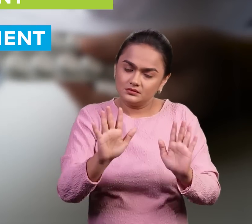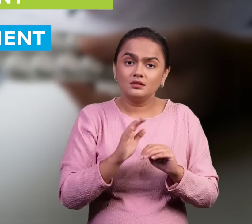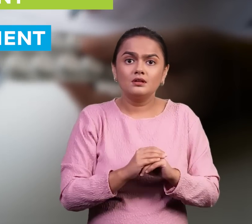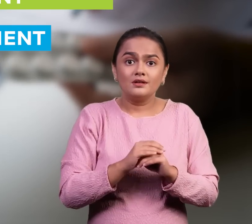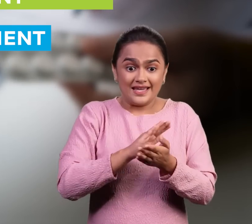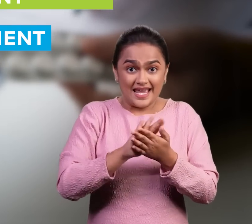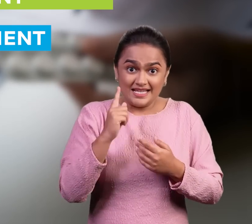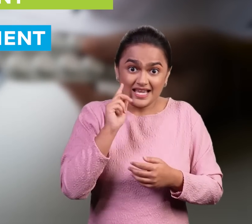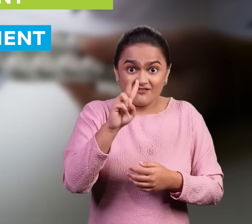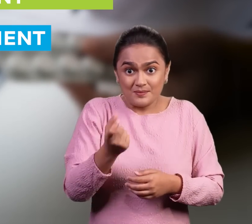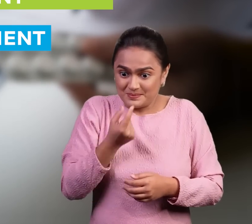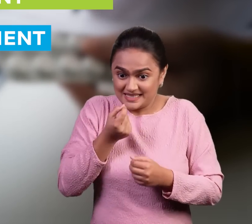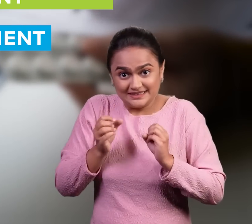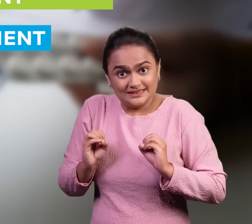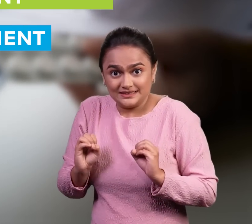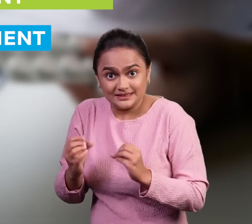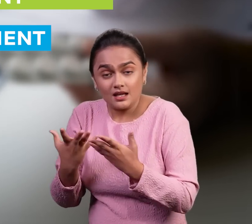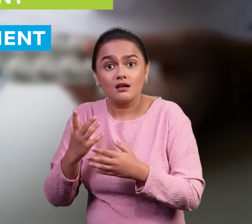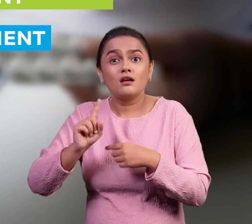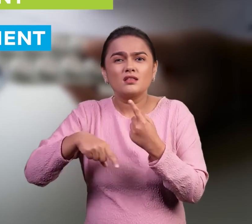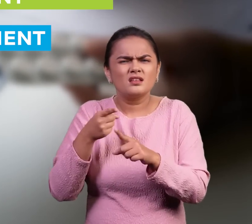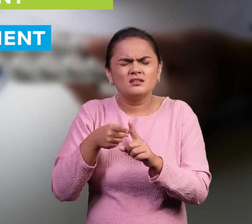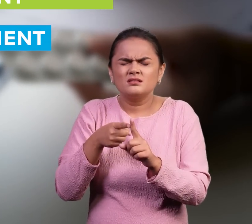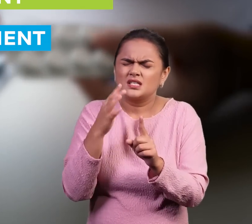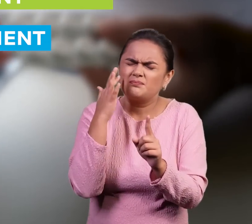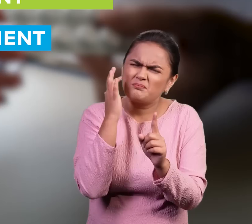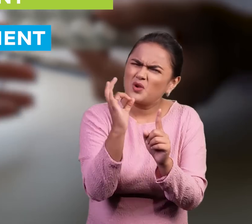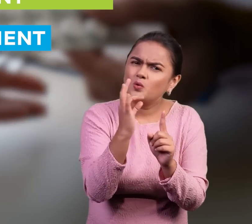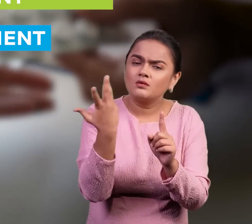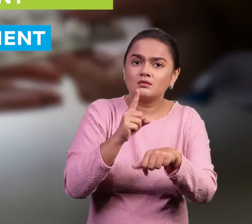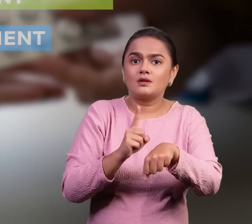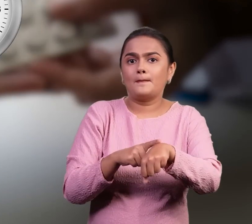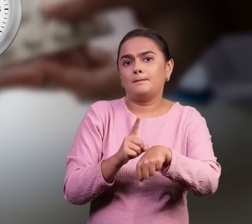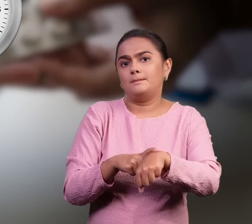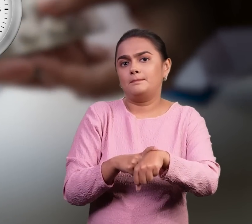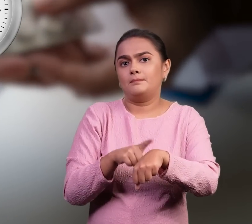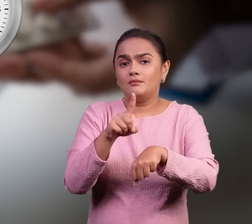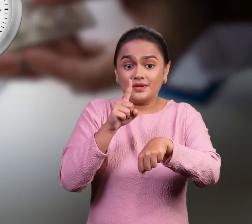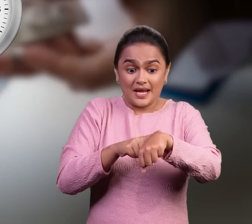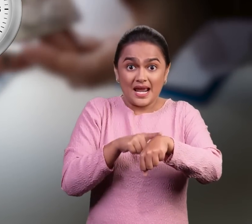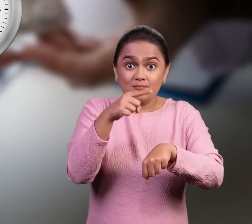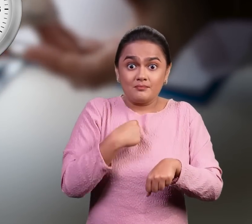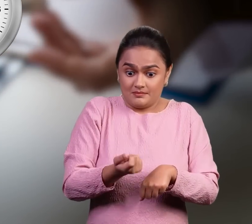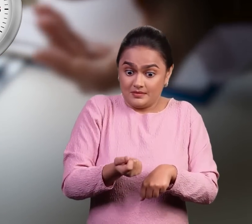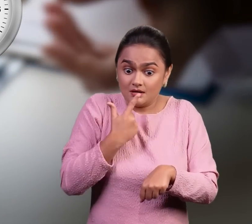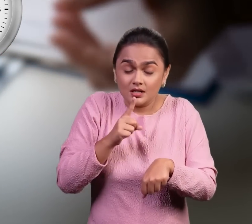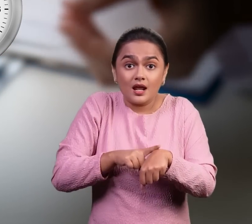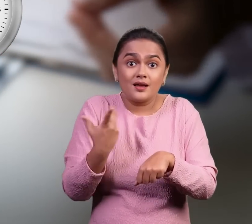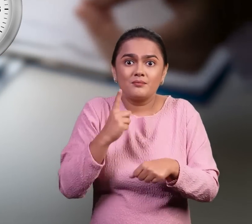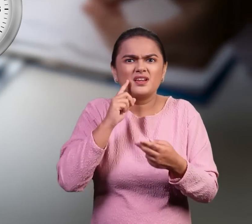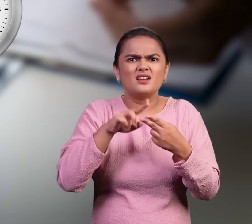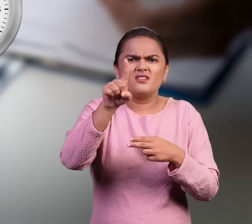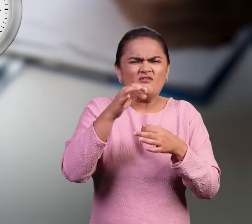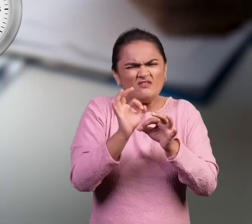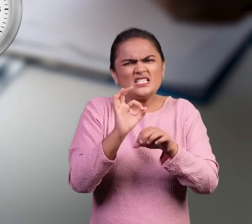When HIV treatment starts, it is important to set a fixed time for your medicines.